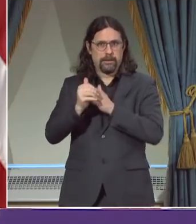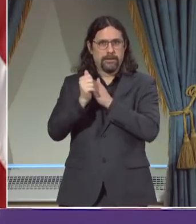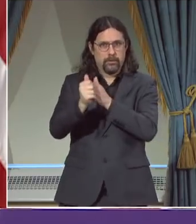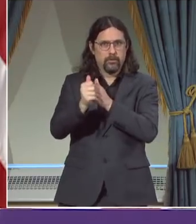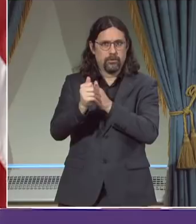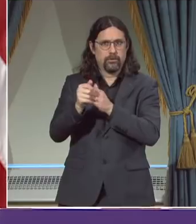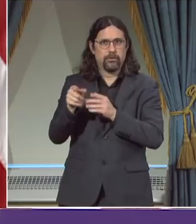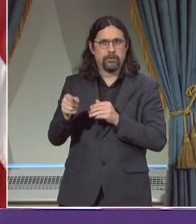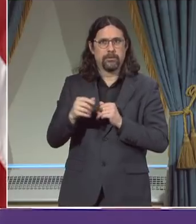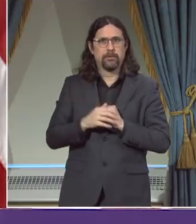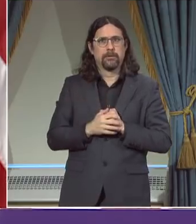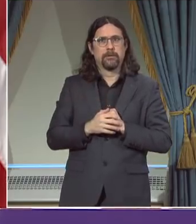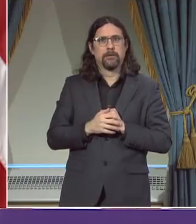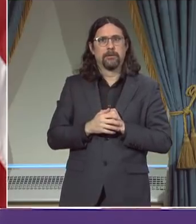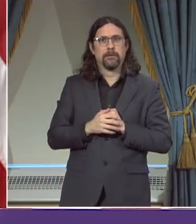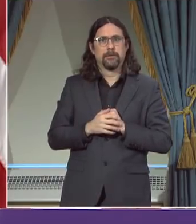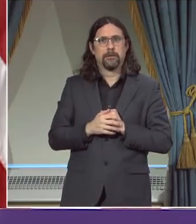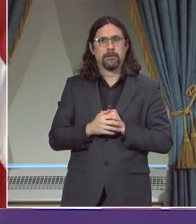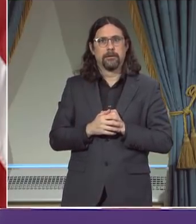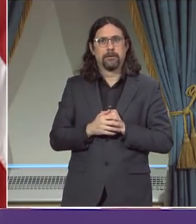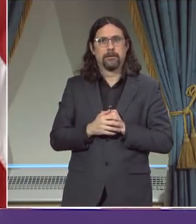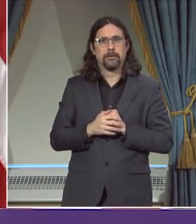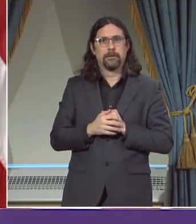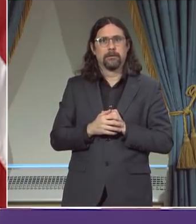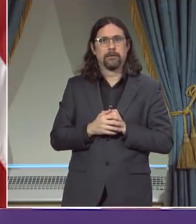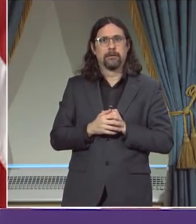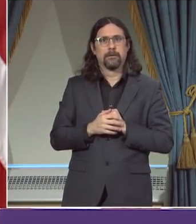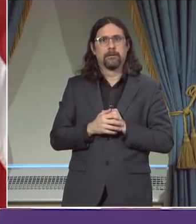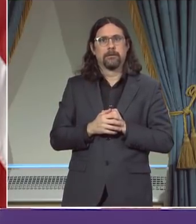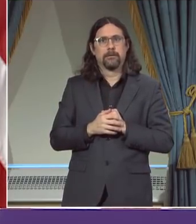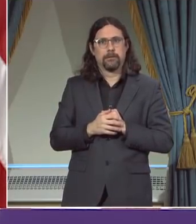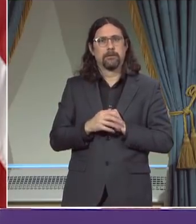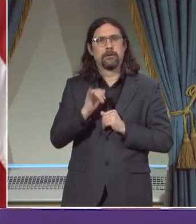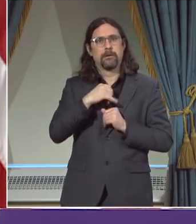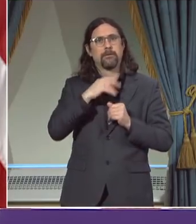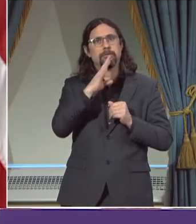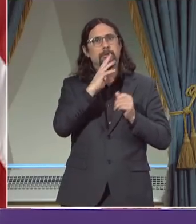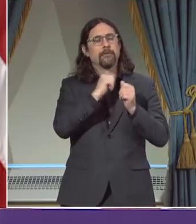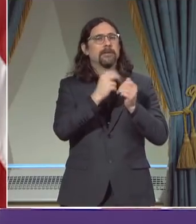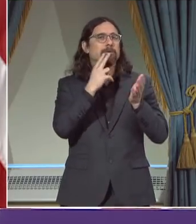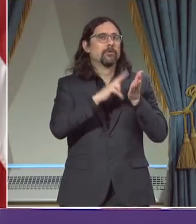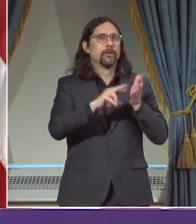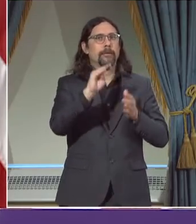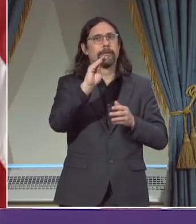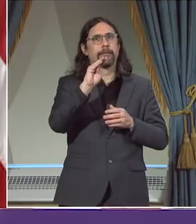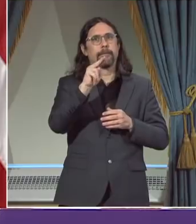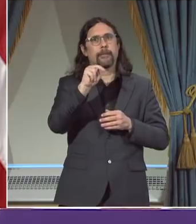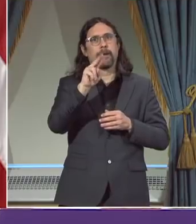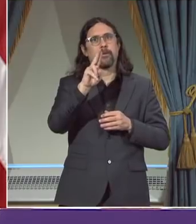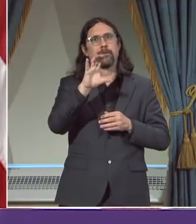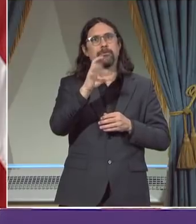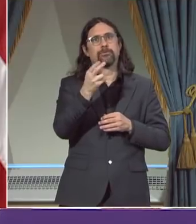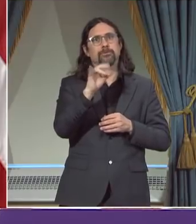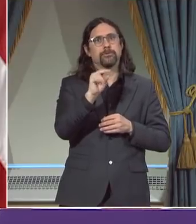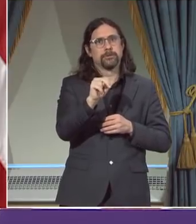THE DEMOCRATIC LEADER IN THE SENATE. I SPOKE AS WELL WITH TREASURY SECRETARY MNUCHIN. THE TWO IMPORTANT